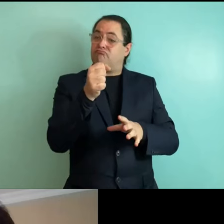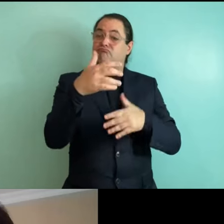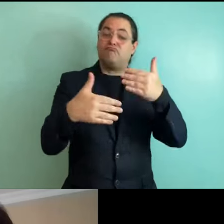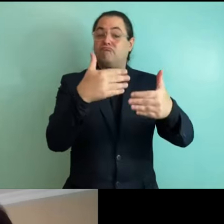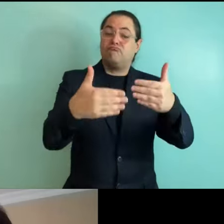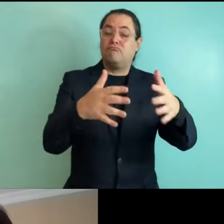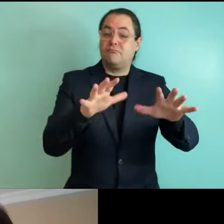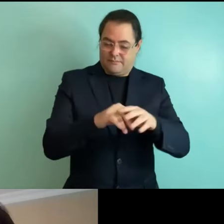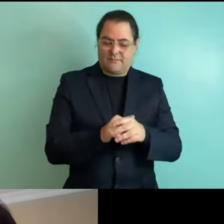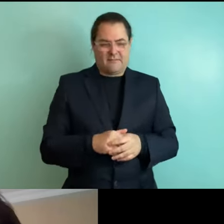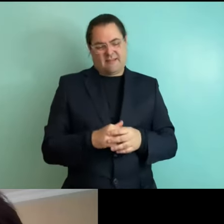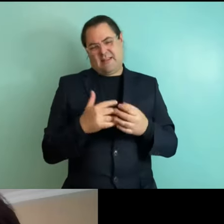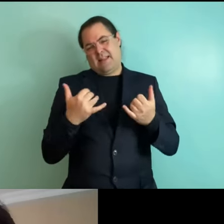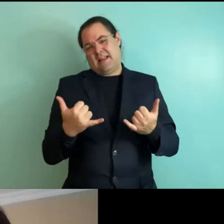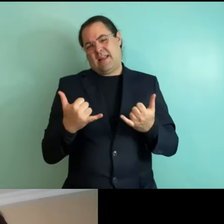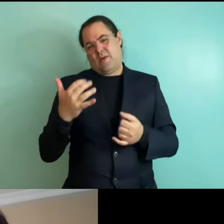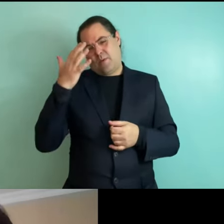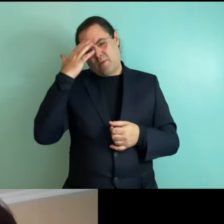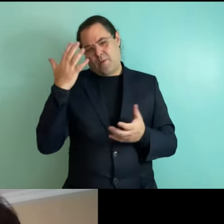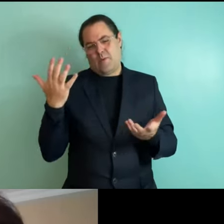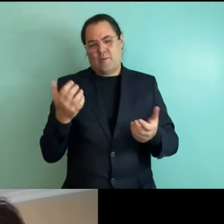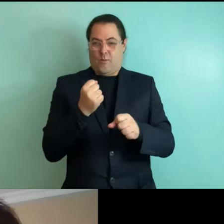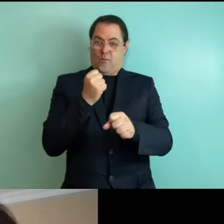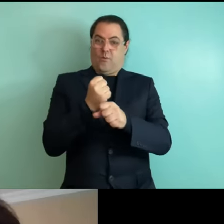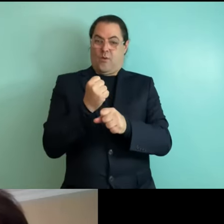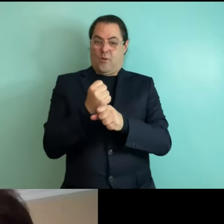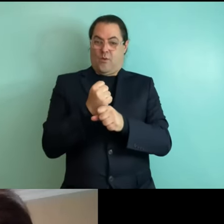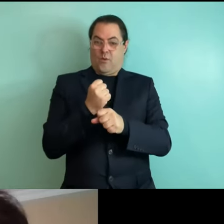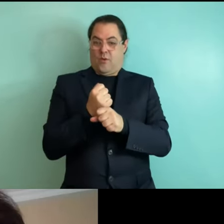met we have love Knievel don't pray BTCO lover. 11:15:49 Lover.